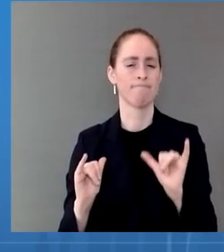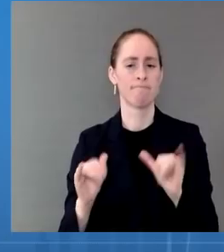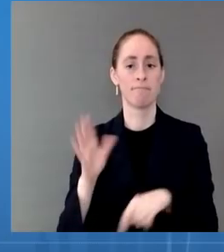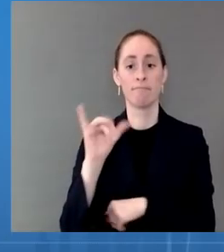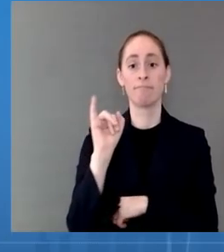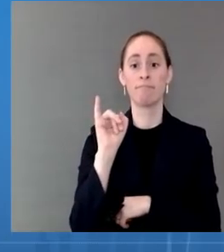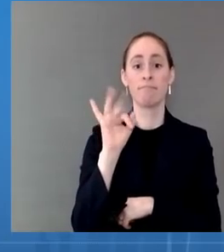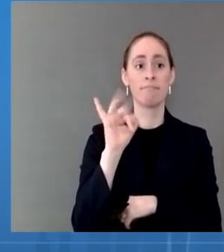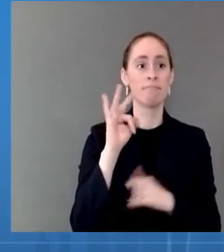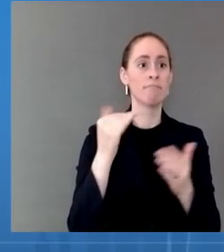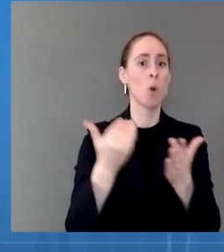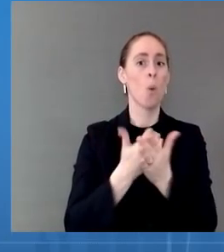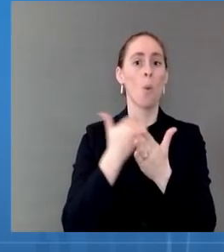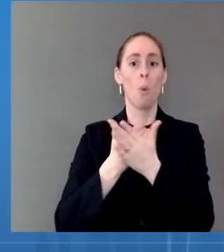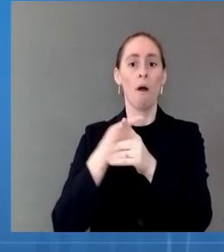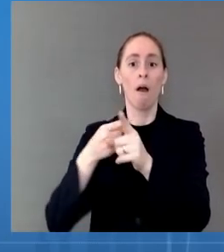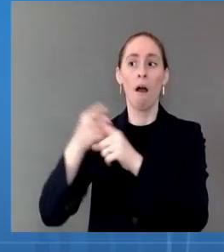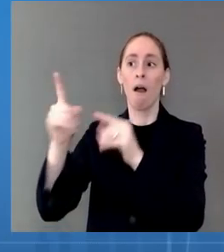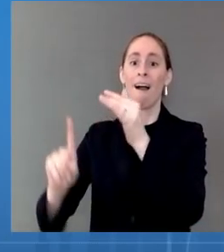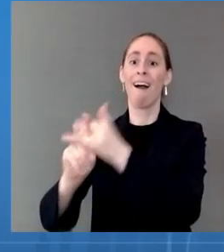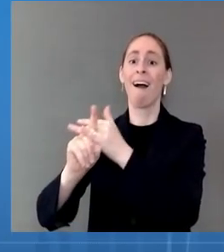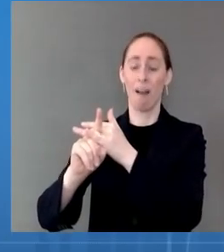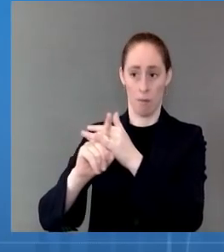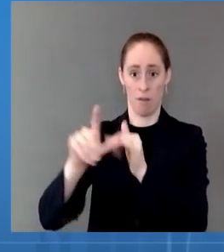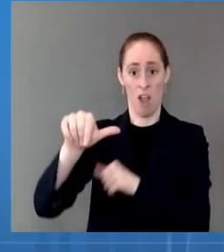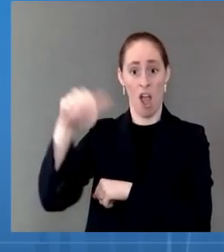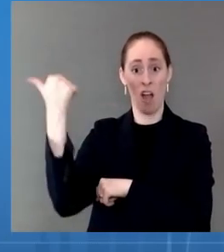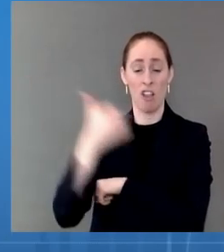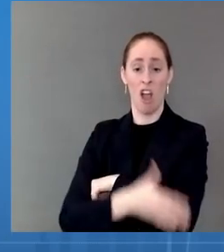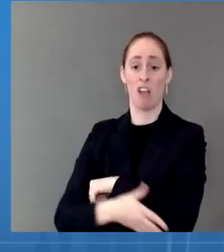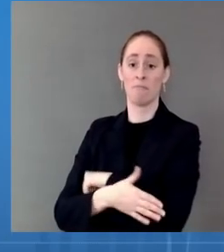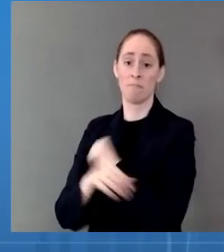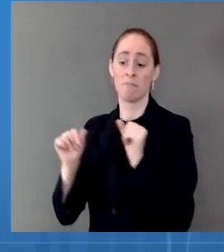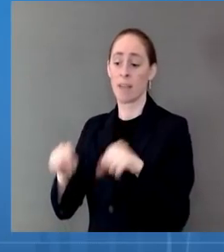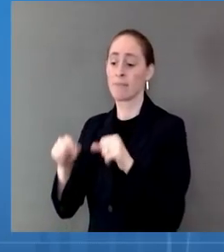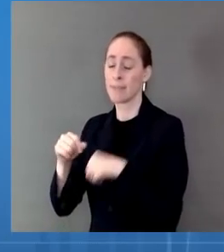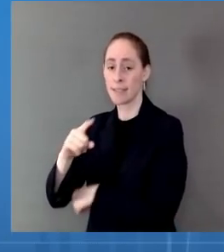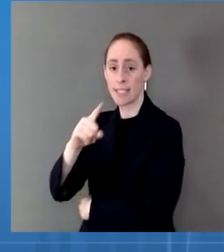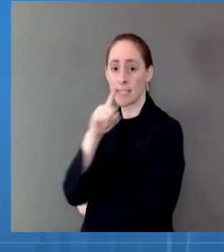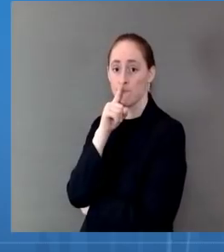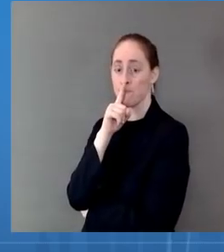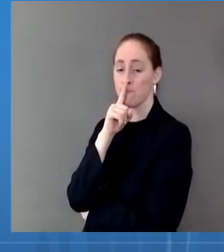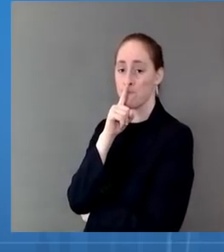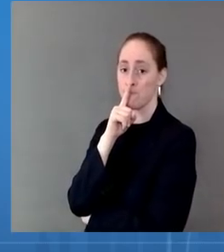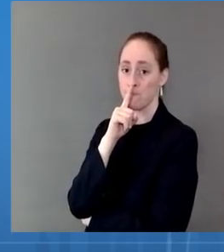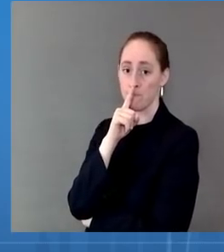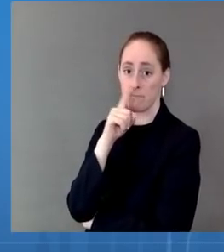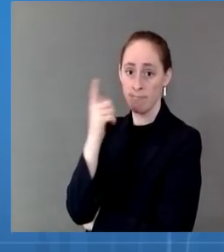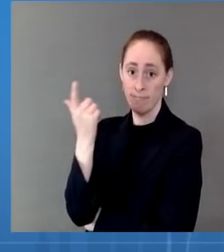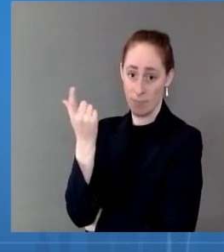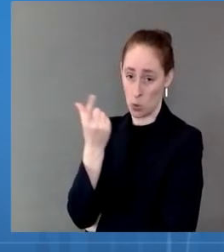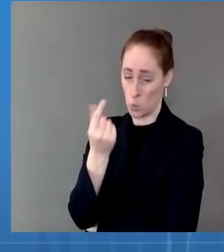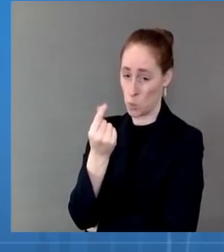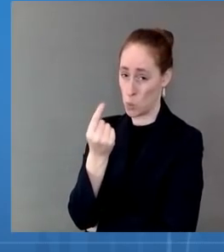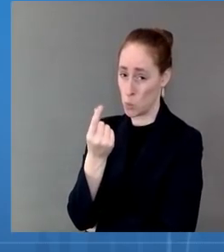I'm wondering if there's any plans for the CDC to change how they will be managing breakthrough cases